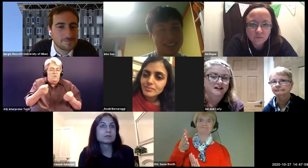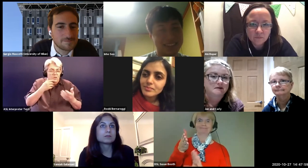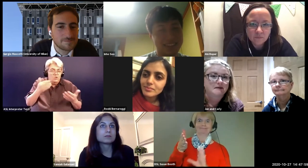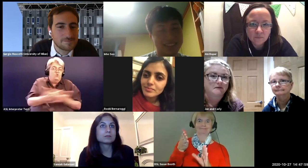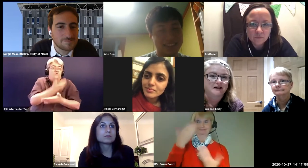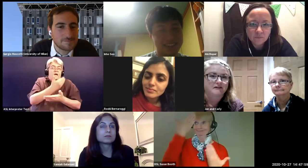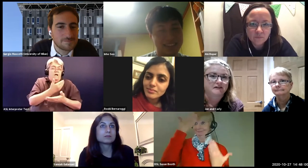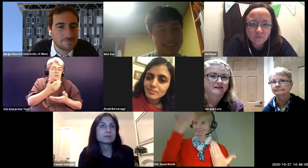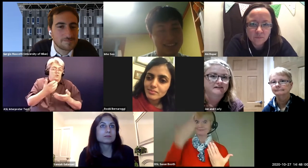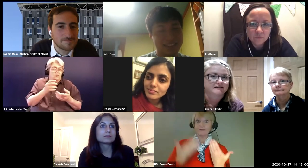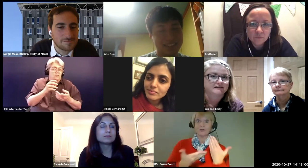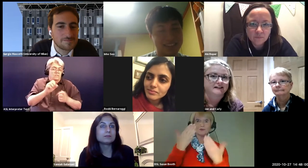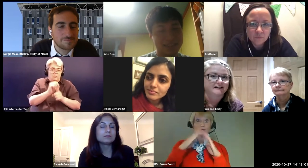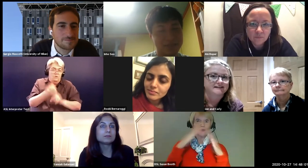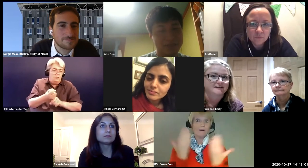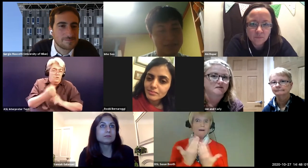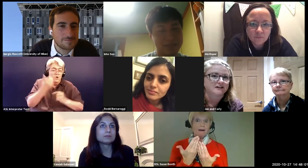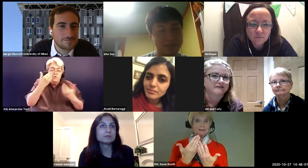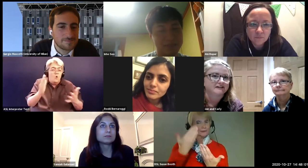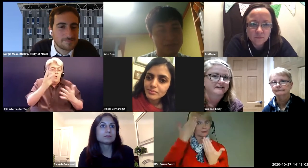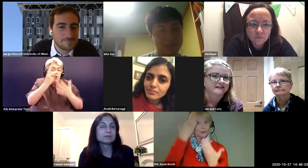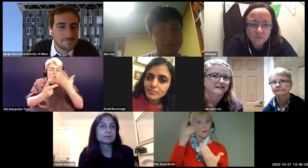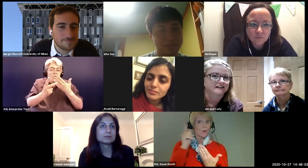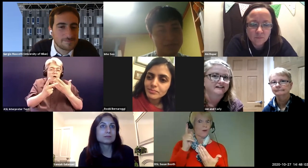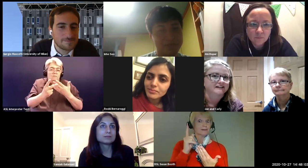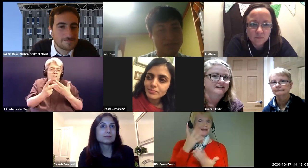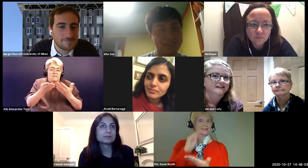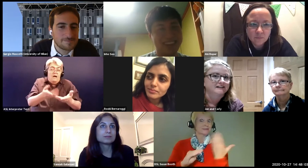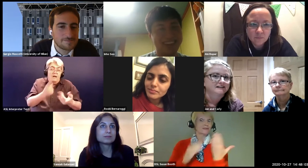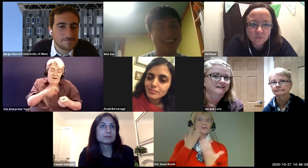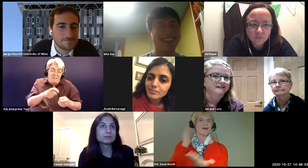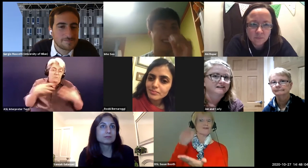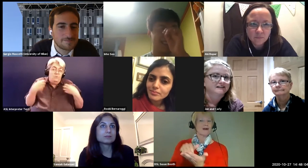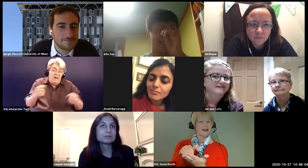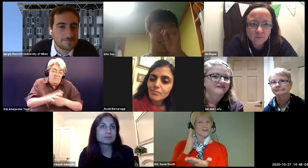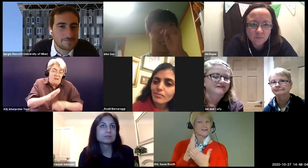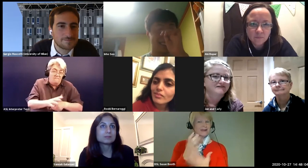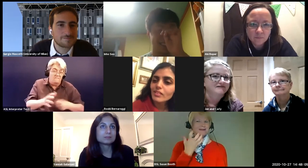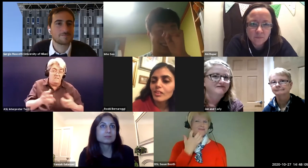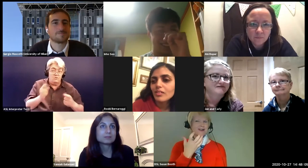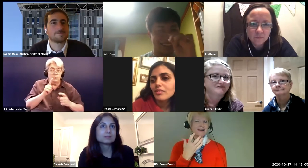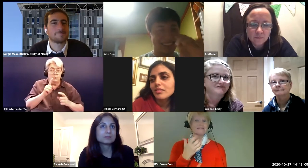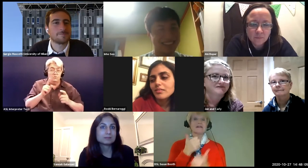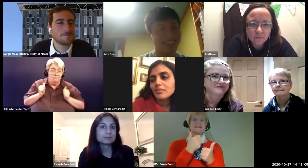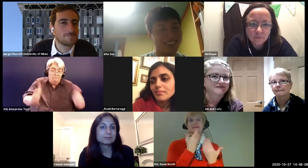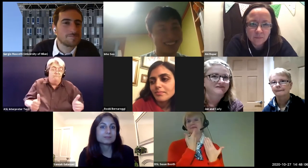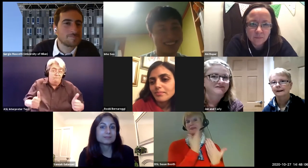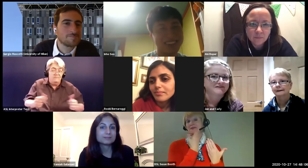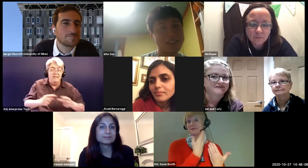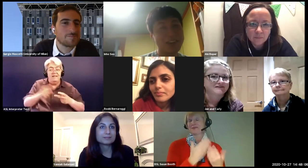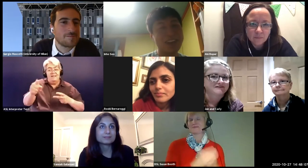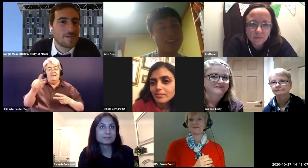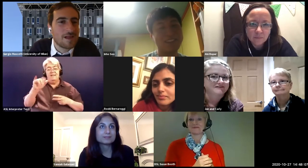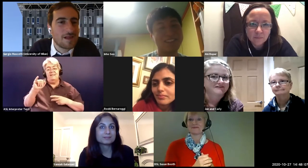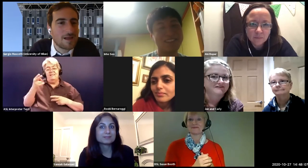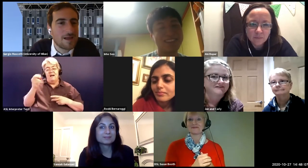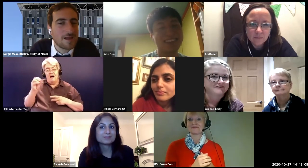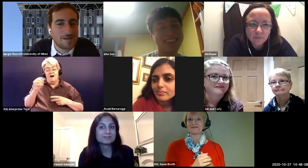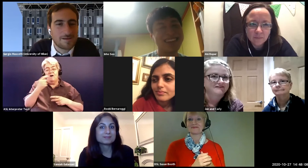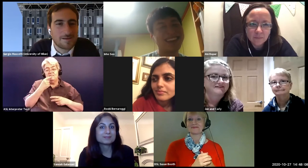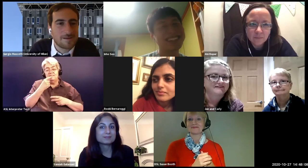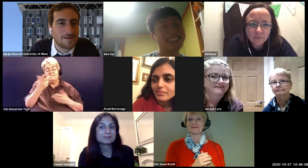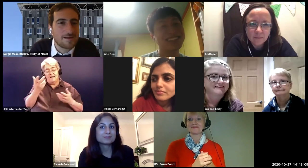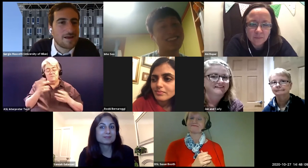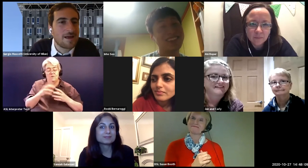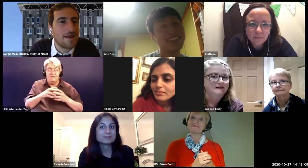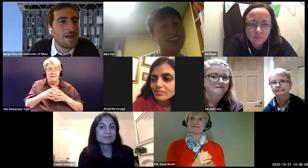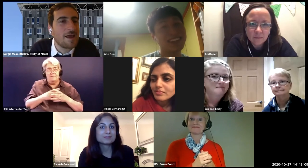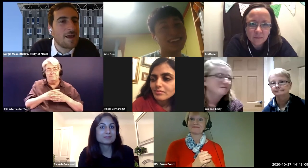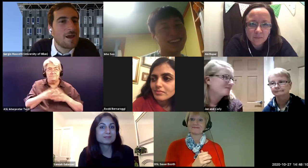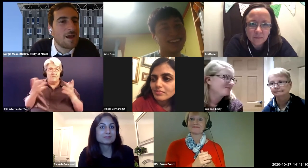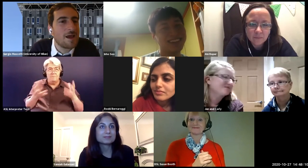be met with it takes a lot of bravery to do that thank you actually uh but yeah actually but uh